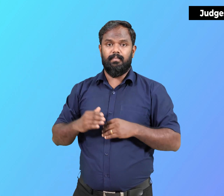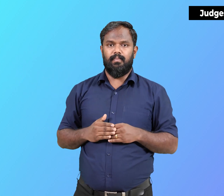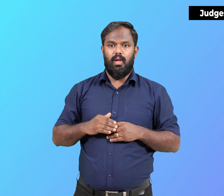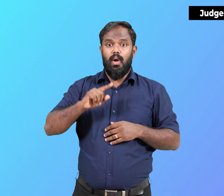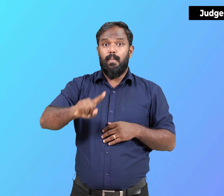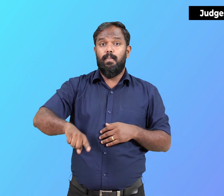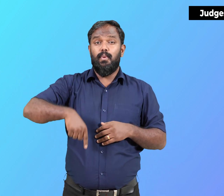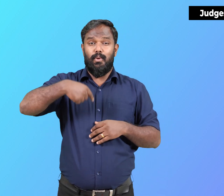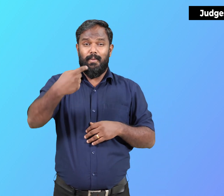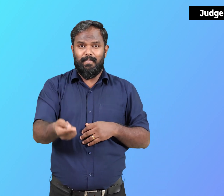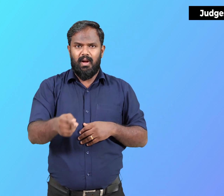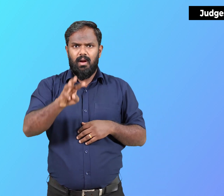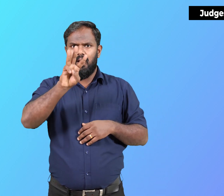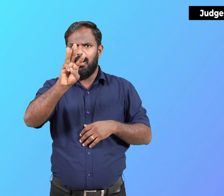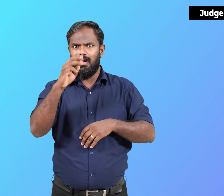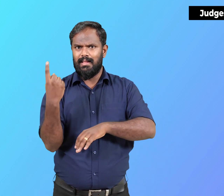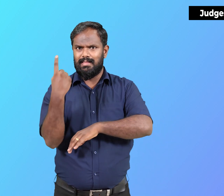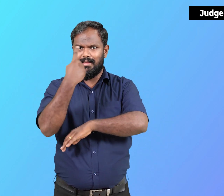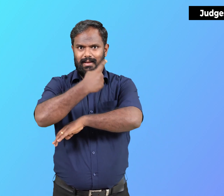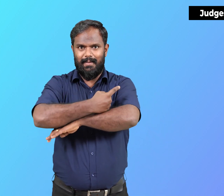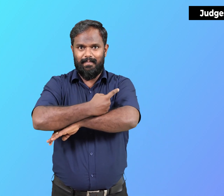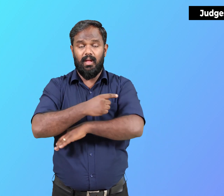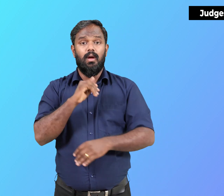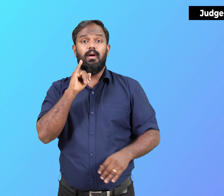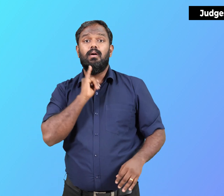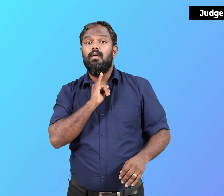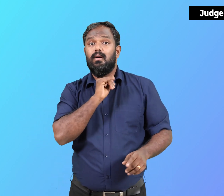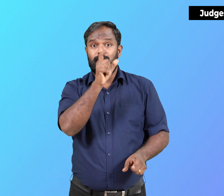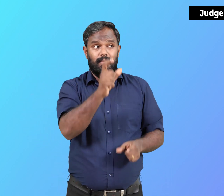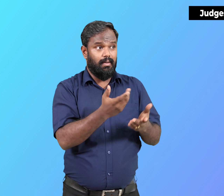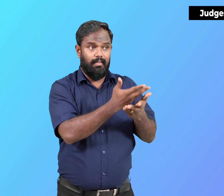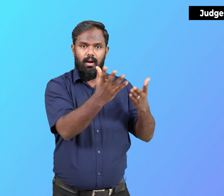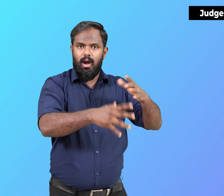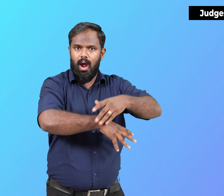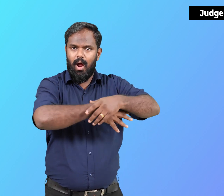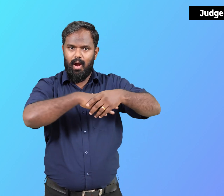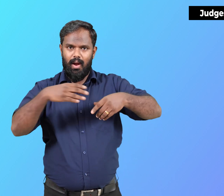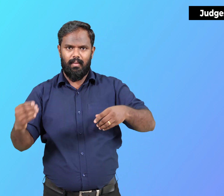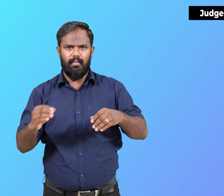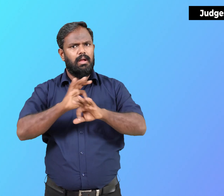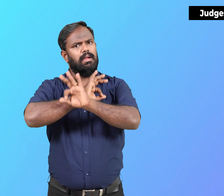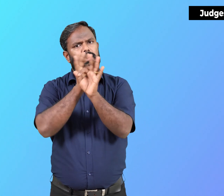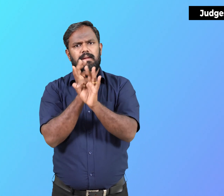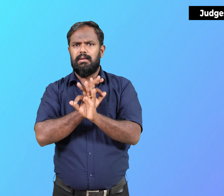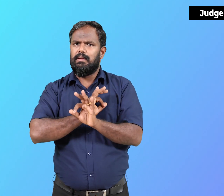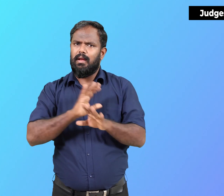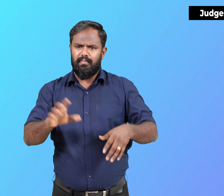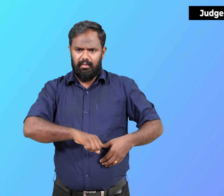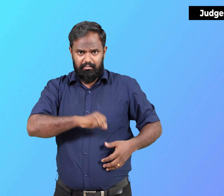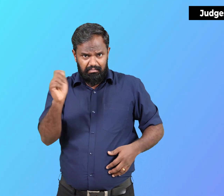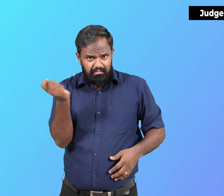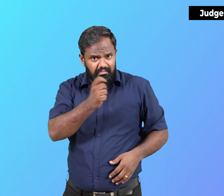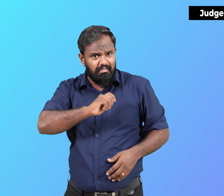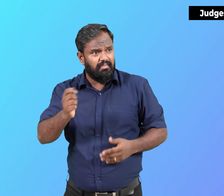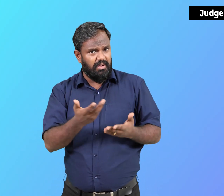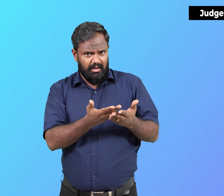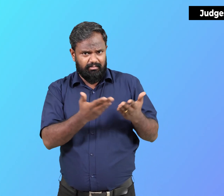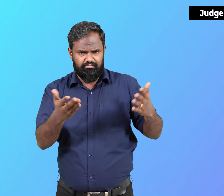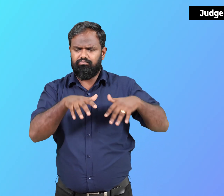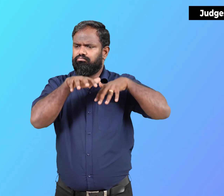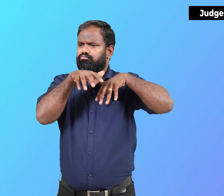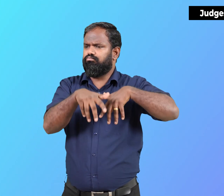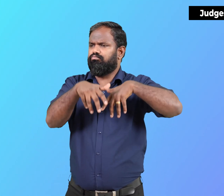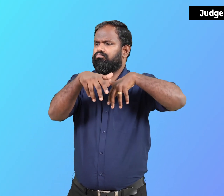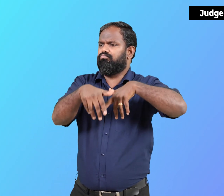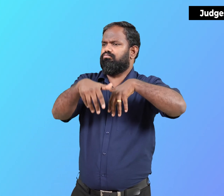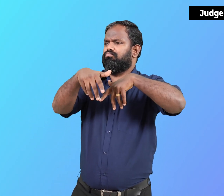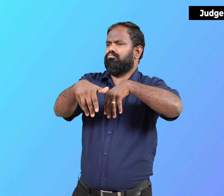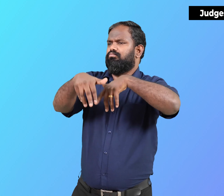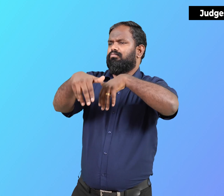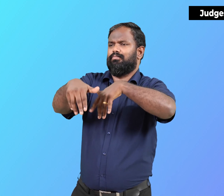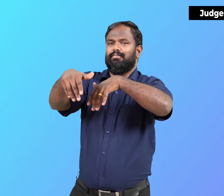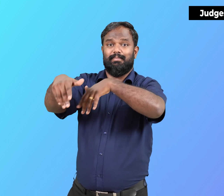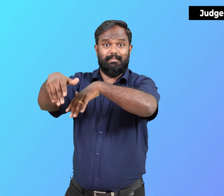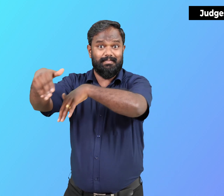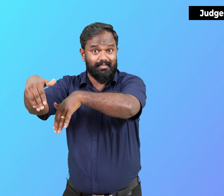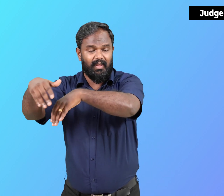The army of Israel went to fight against the city of Gibeah on the third day. They got ready for battle as they had done before.